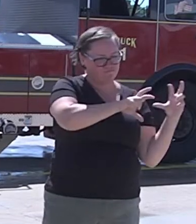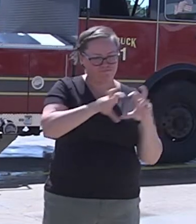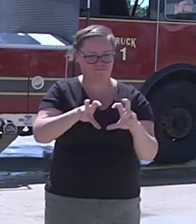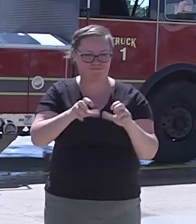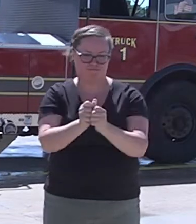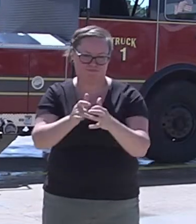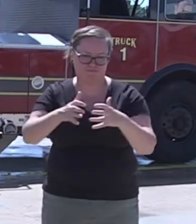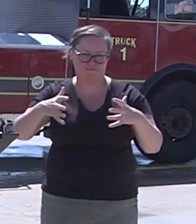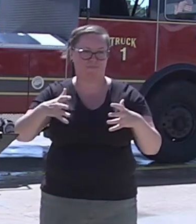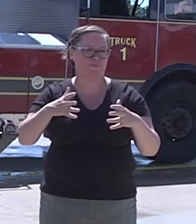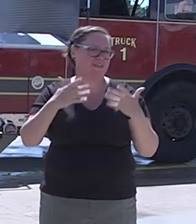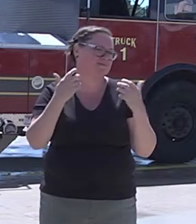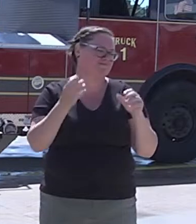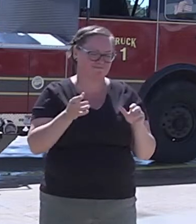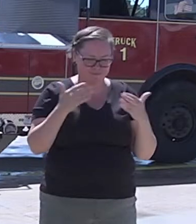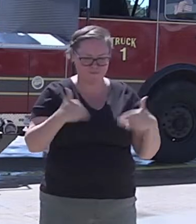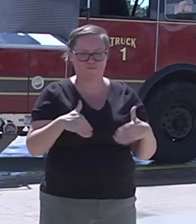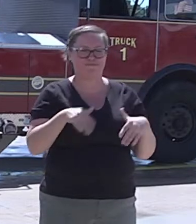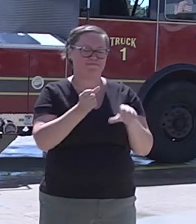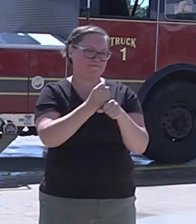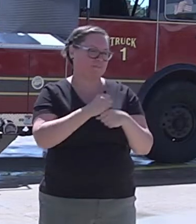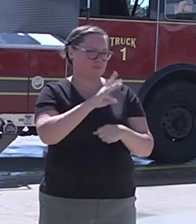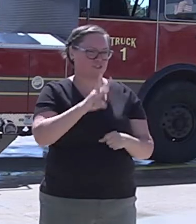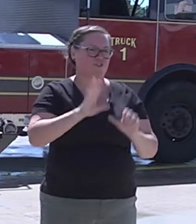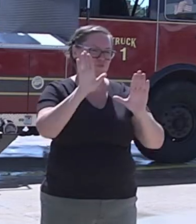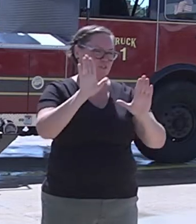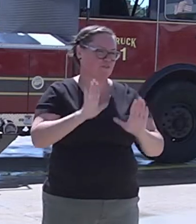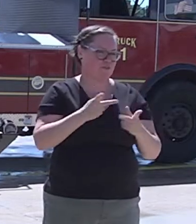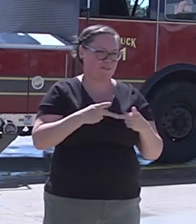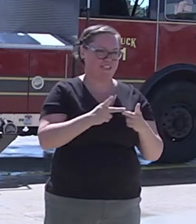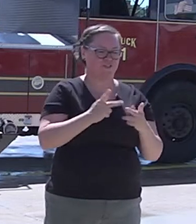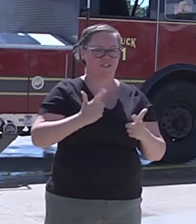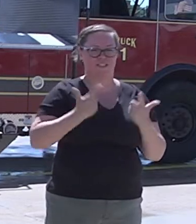a great place to live work and raise a family so thank you all very much